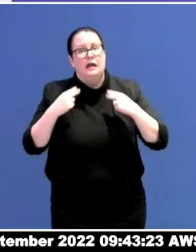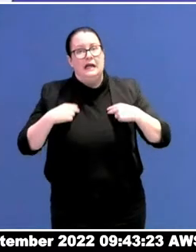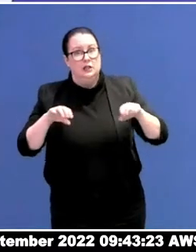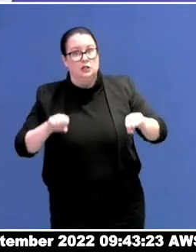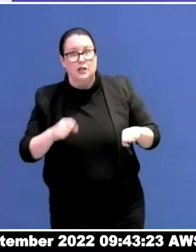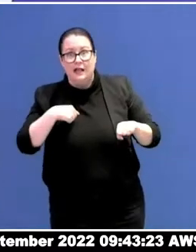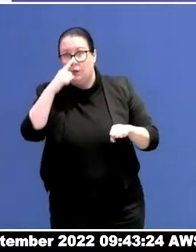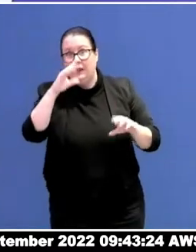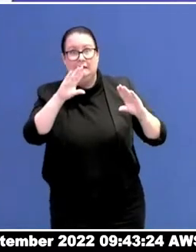witness? CHAIR: Yes.